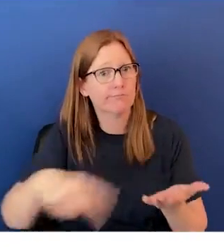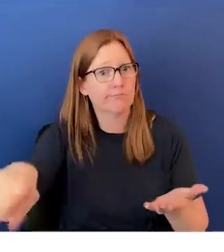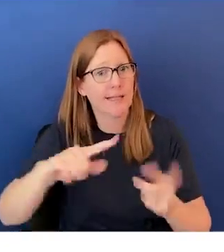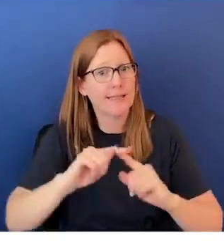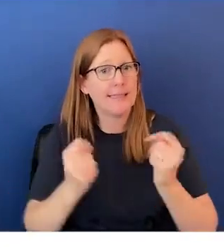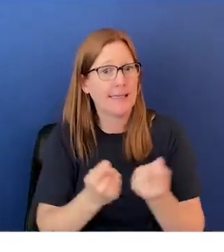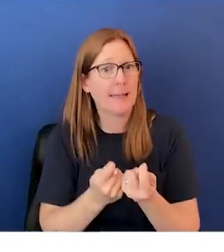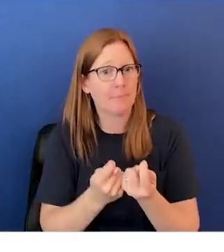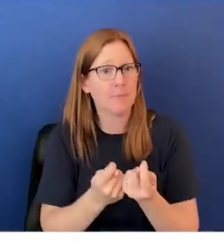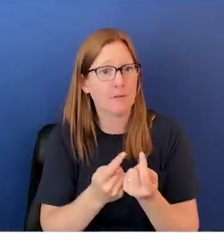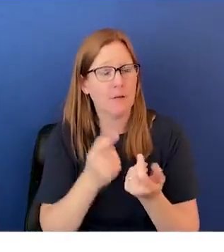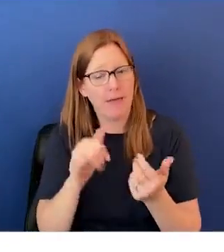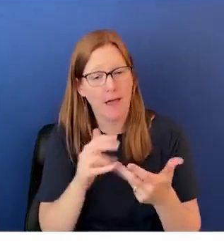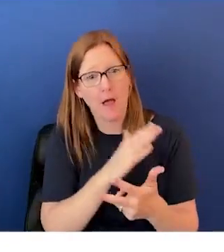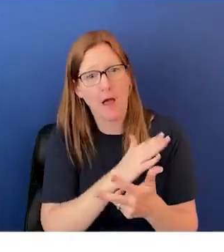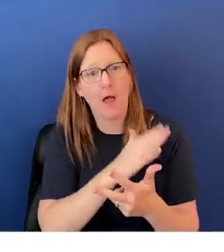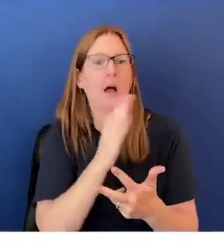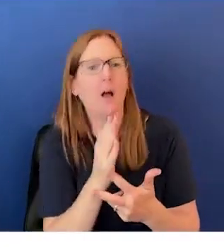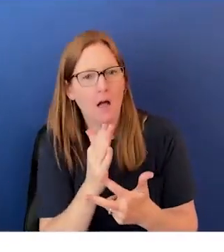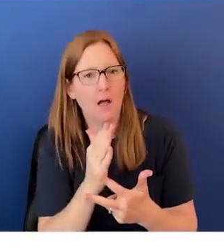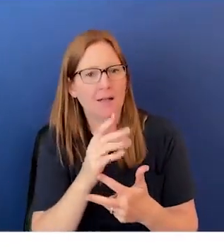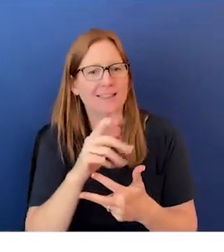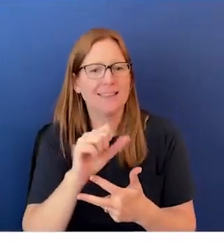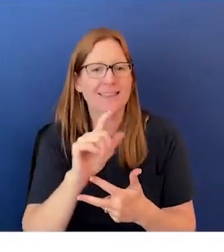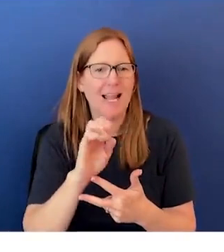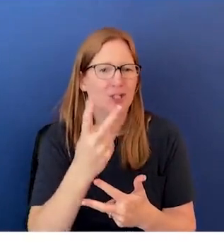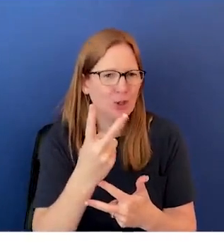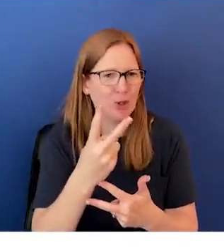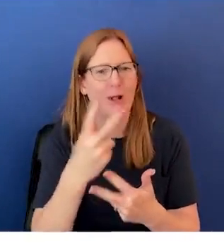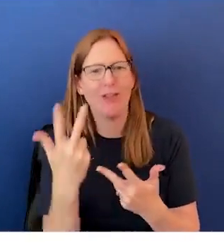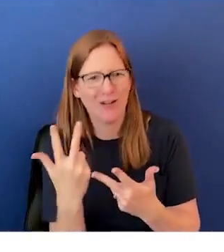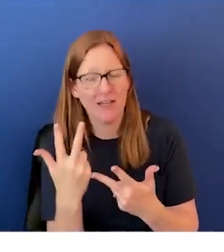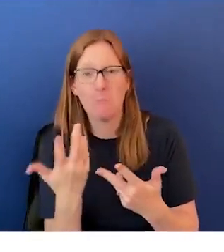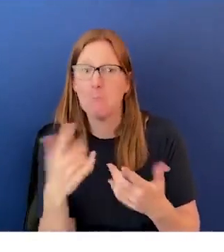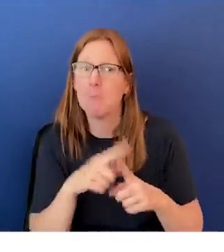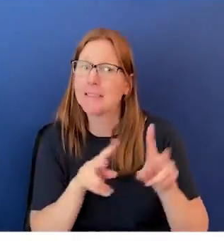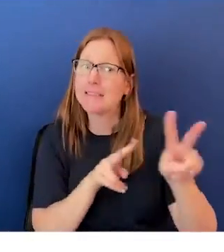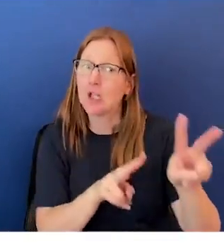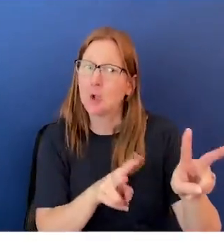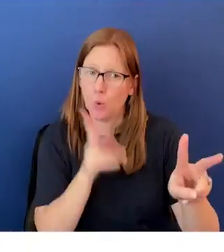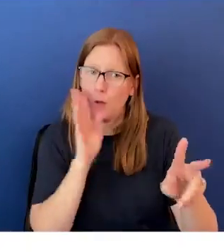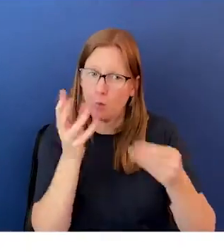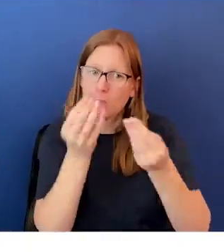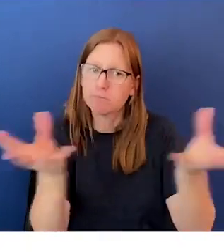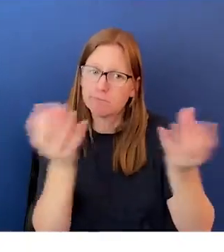stage two and three, or phases to two and three. But stay tuned, and we'll certainly be sharing more as that becomes more clear.